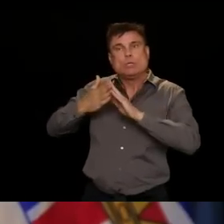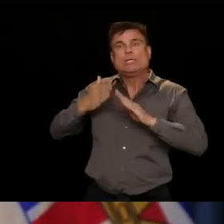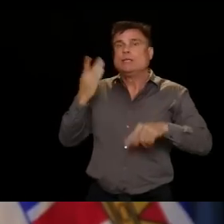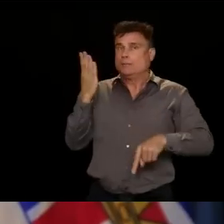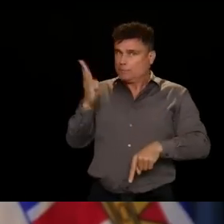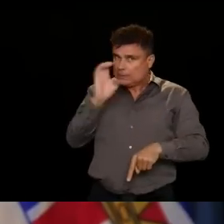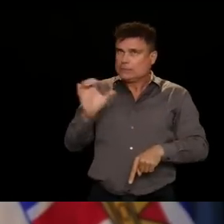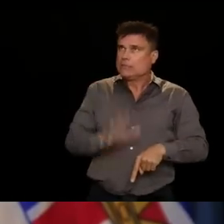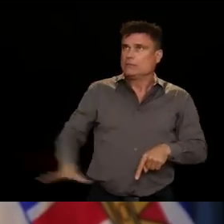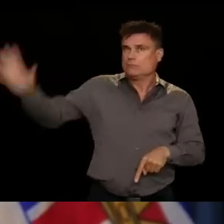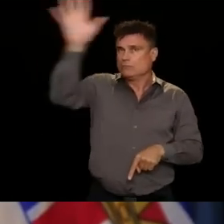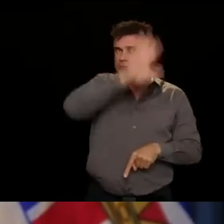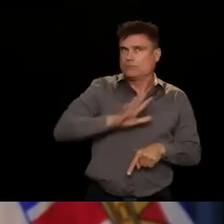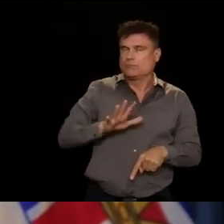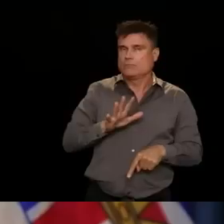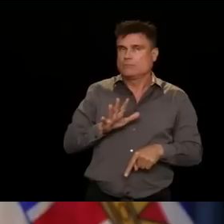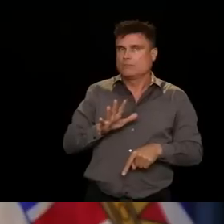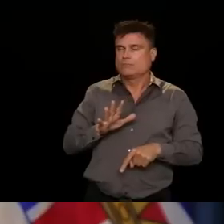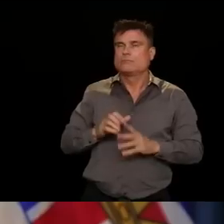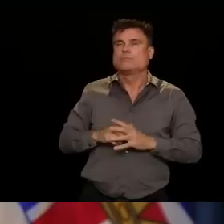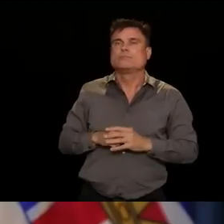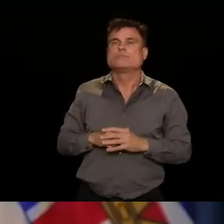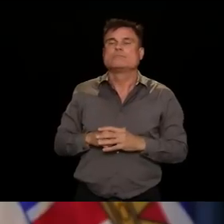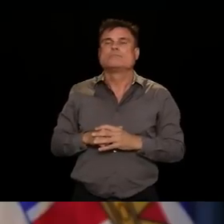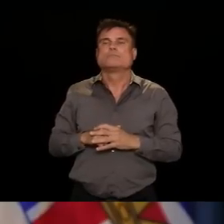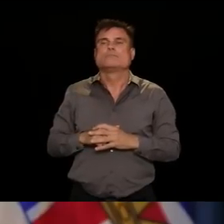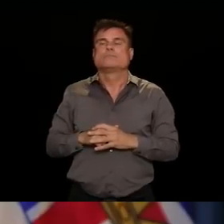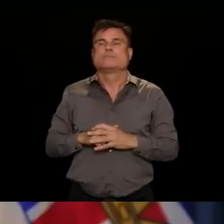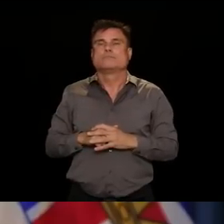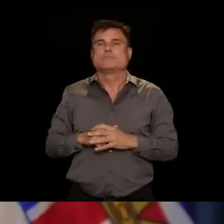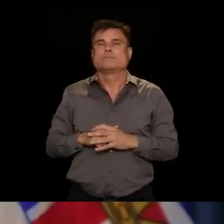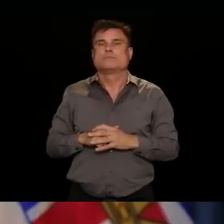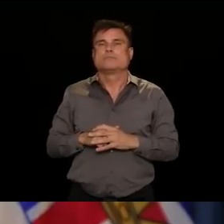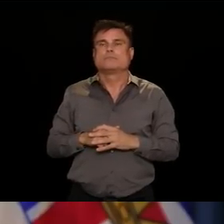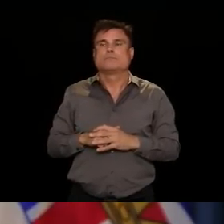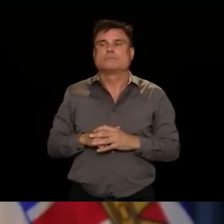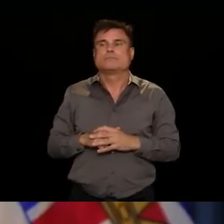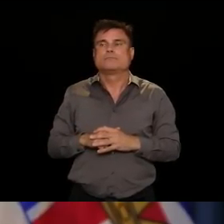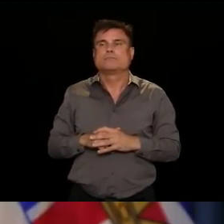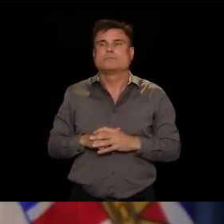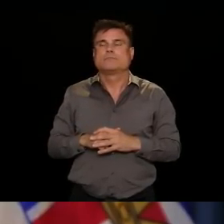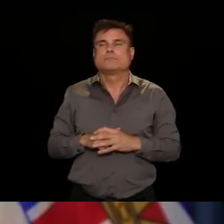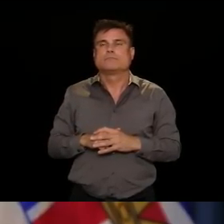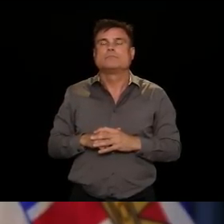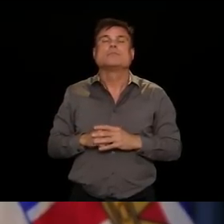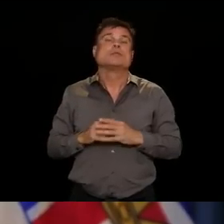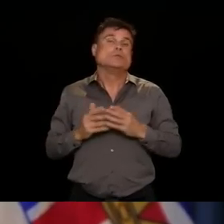What is the valid protocol to do that, but I'm hoping that by the